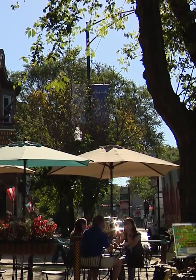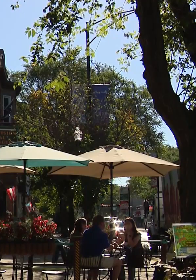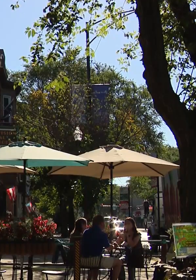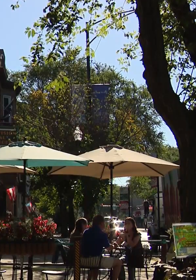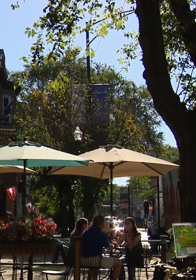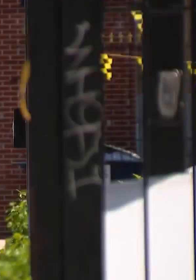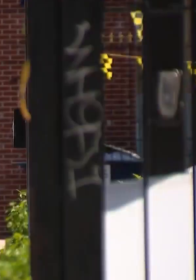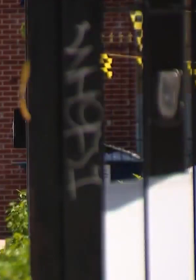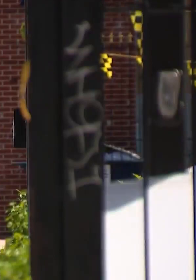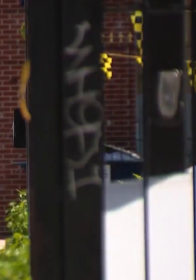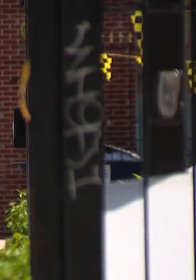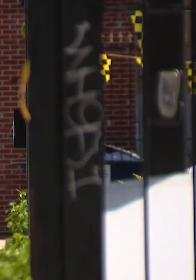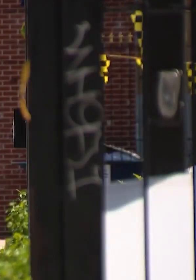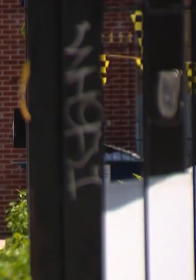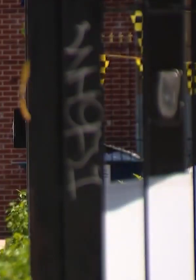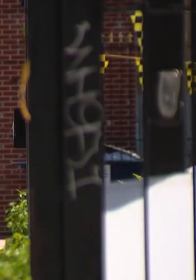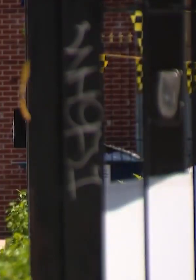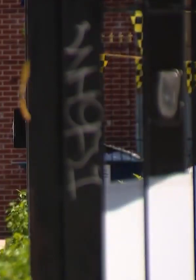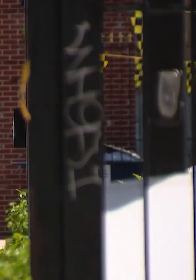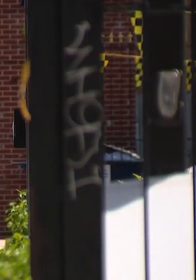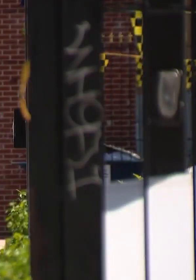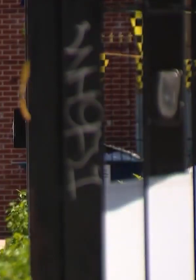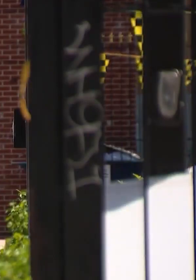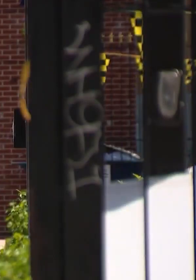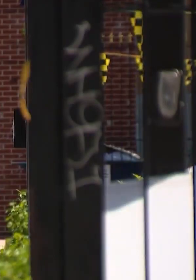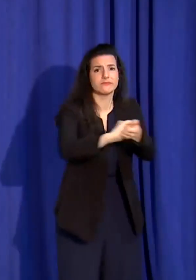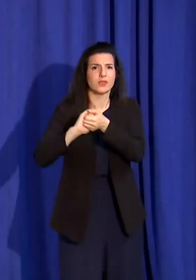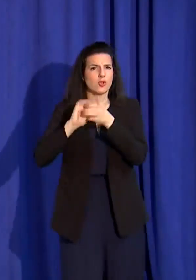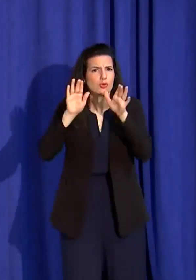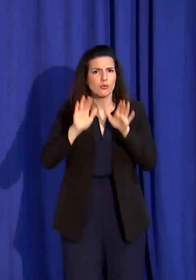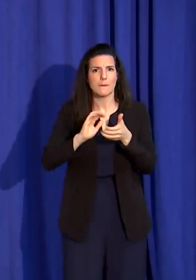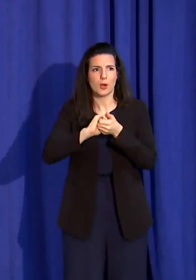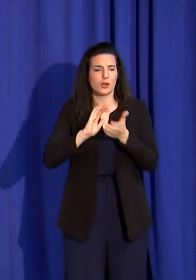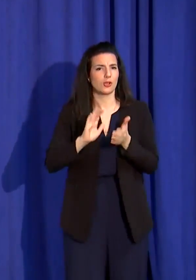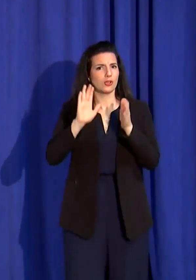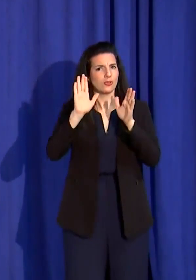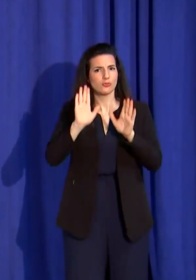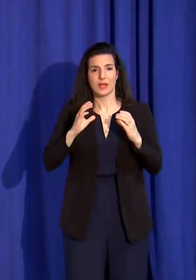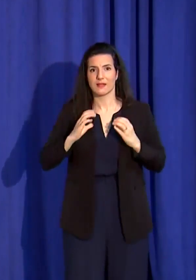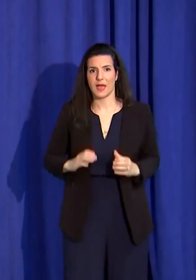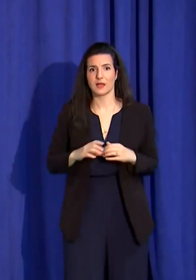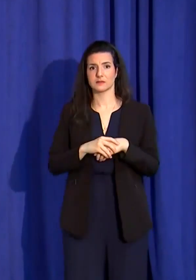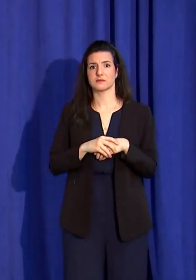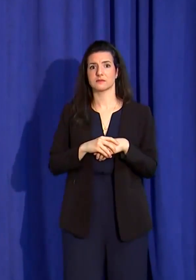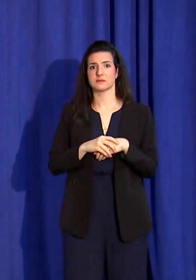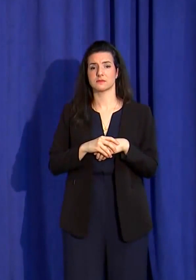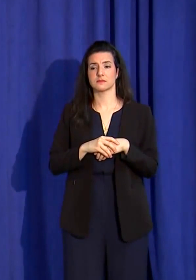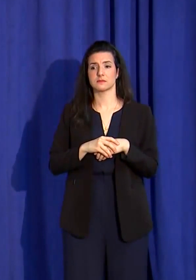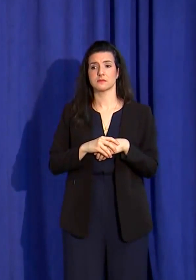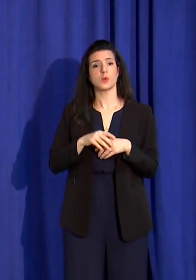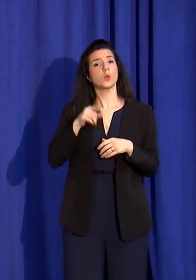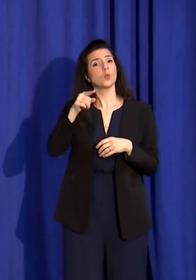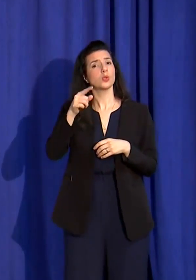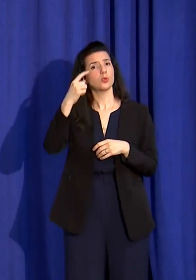DISABILITIES AND VETERAN OWNED BUSINESS ADMINISTRATION'S PAYCHECK PROTECTION PROGRAM AND LOANS FOR FINANCING PROJECTS WHEN PEOPLE THINK